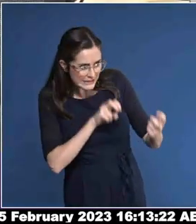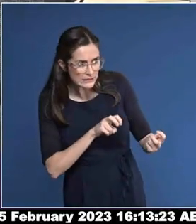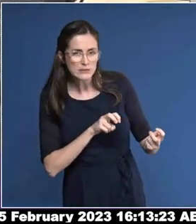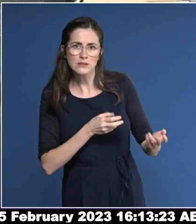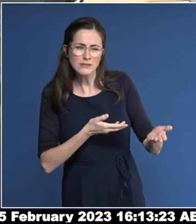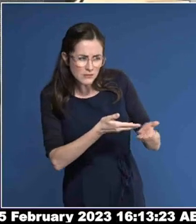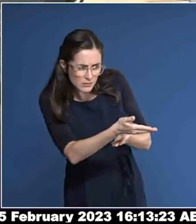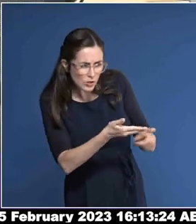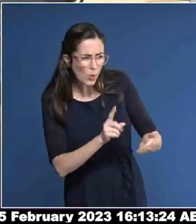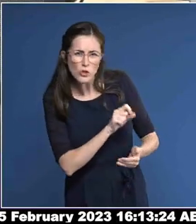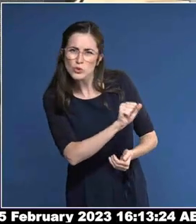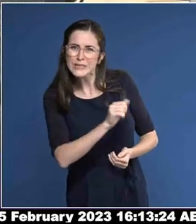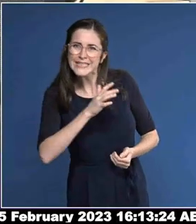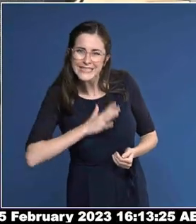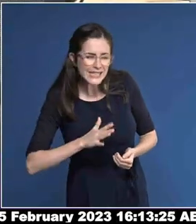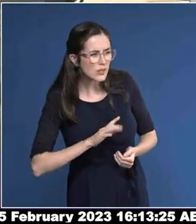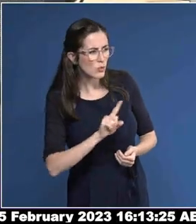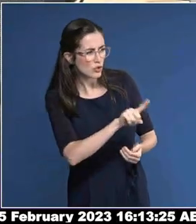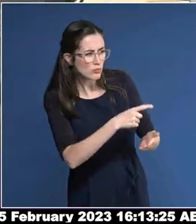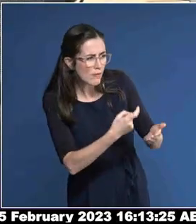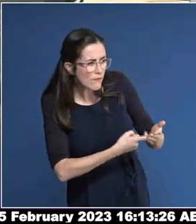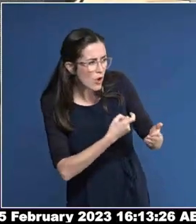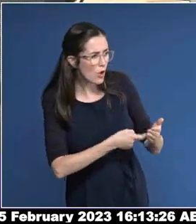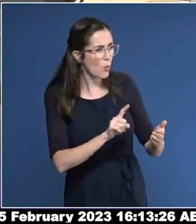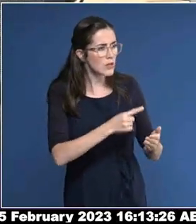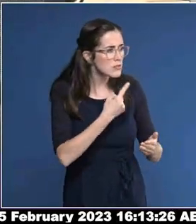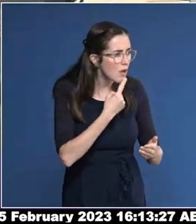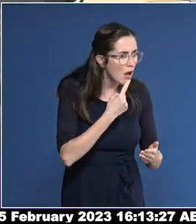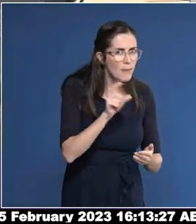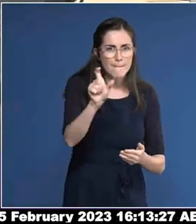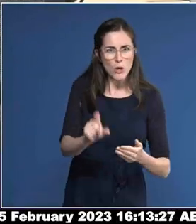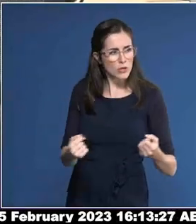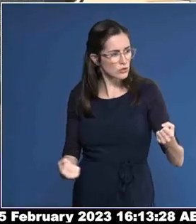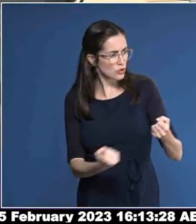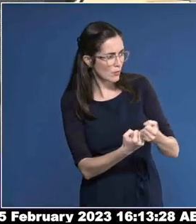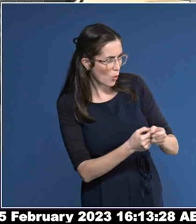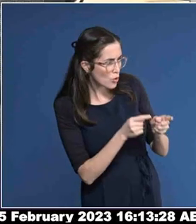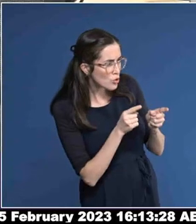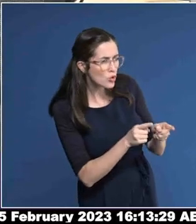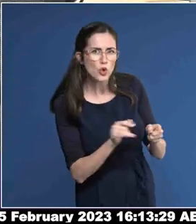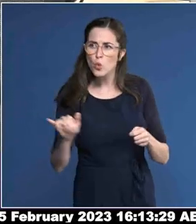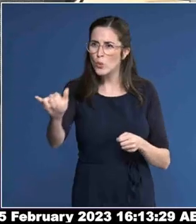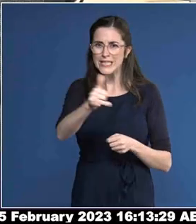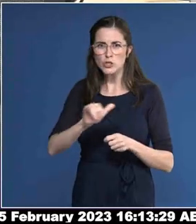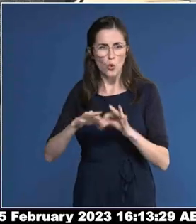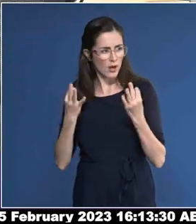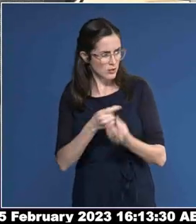requirements, preferences, and then working with that participant to find the most appropriate providers to deliver that support.